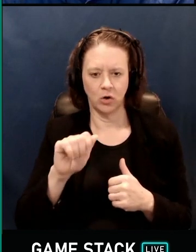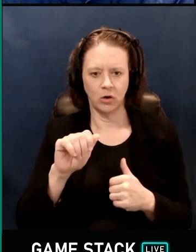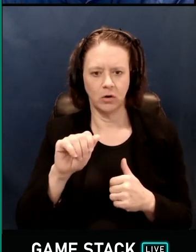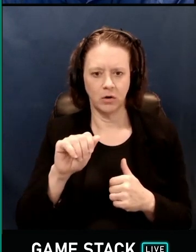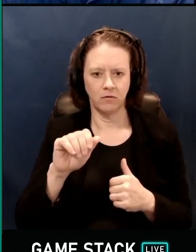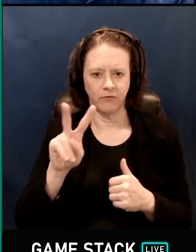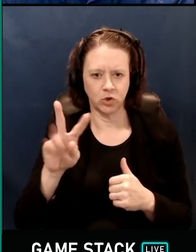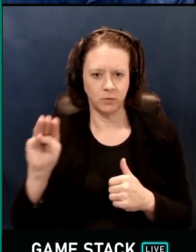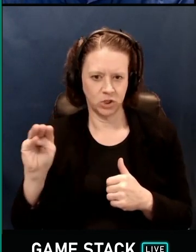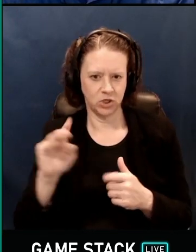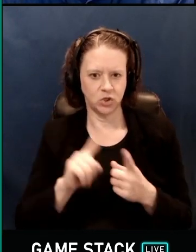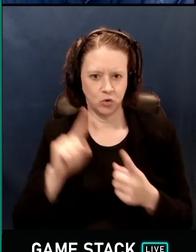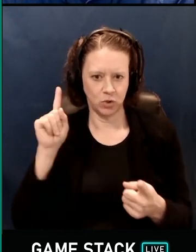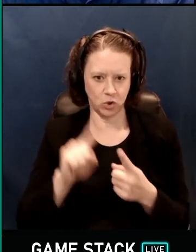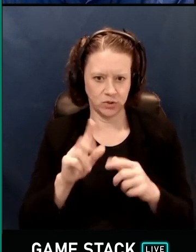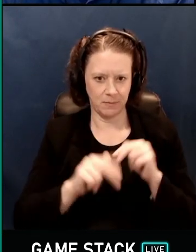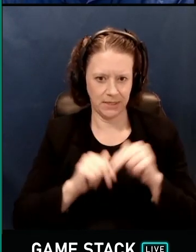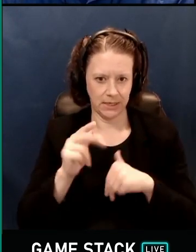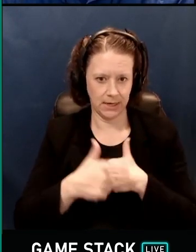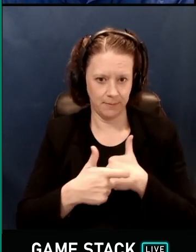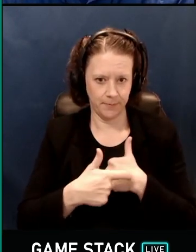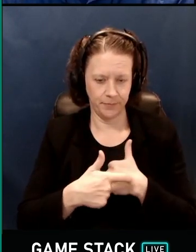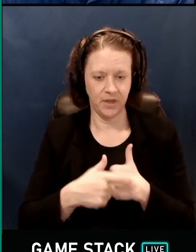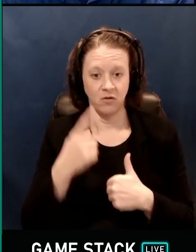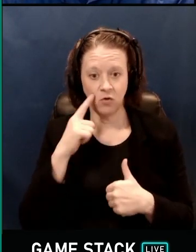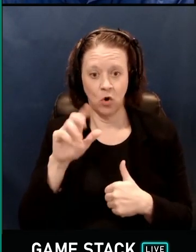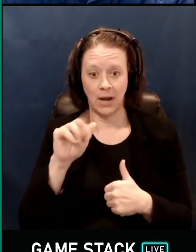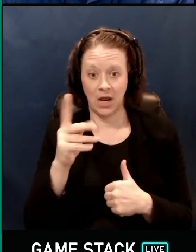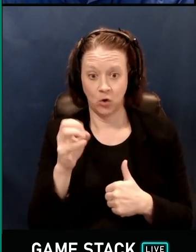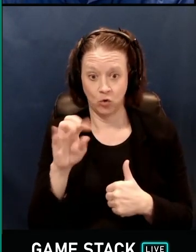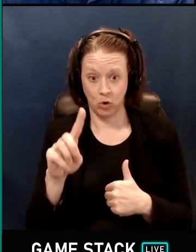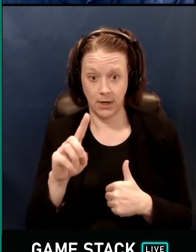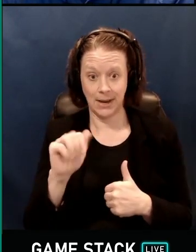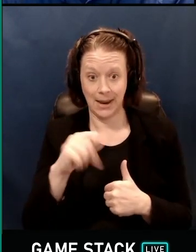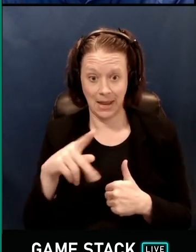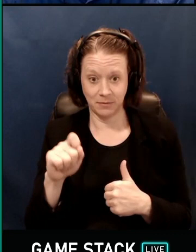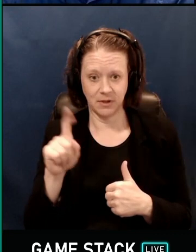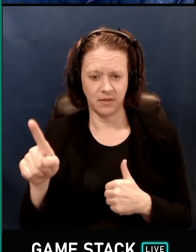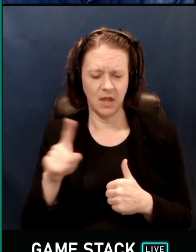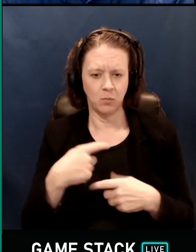For Android apps, they can produce the final output APK